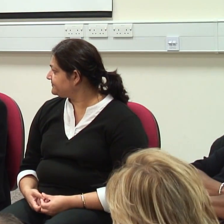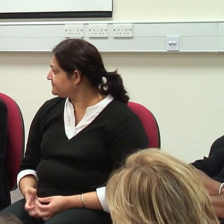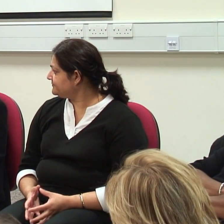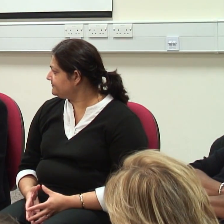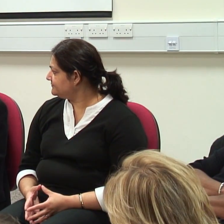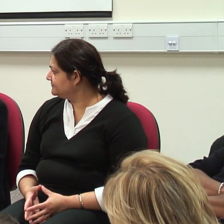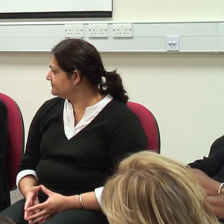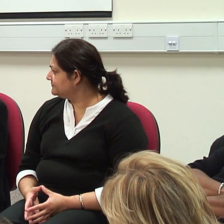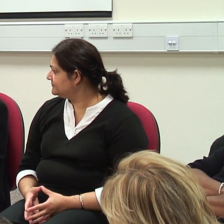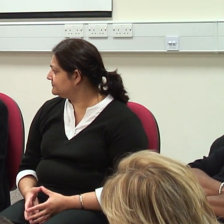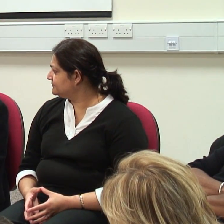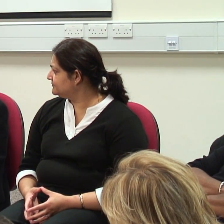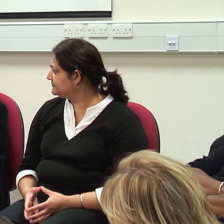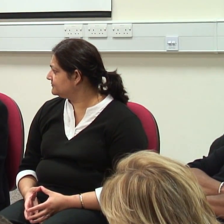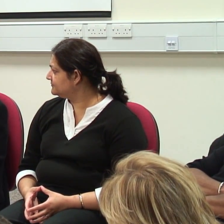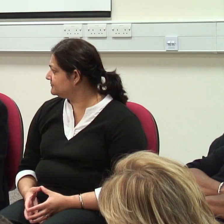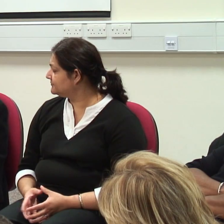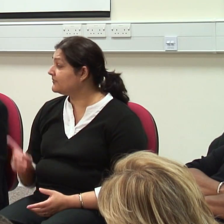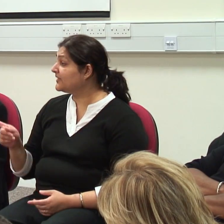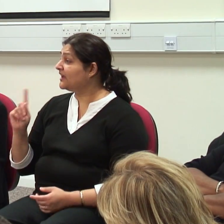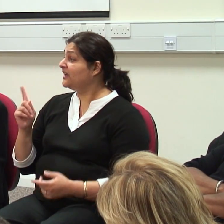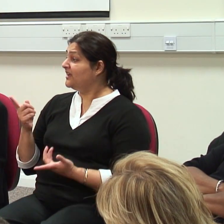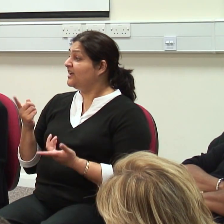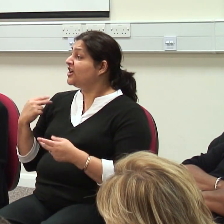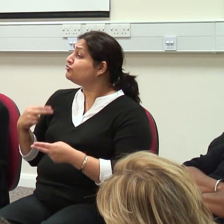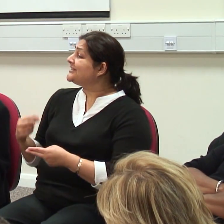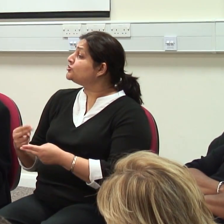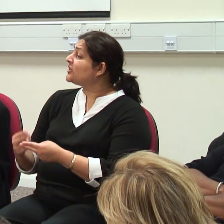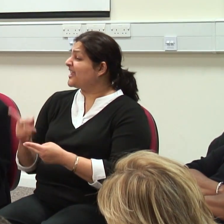Traditionally, they can't improve on that, people who were not as fortunate as other